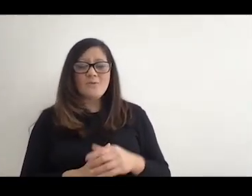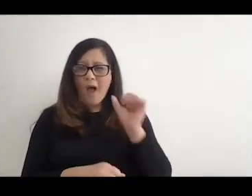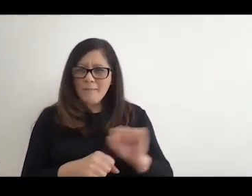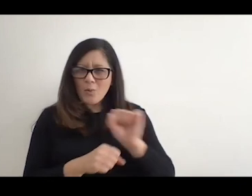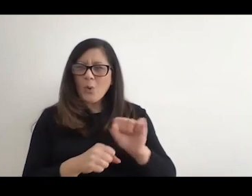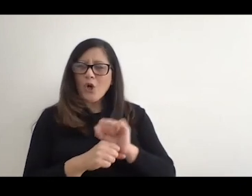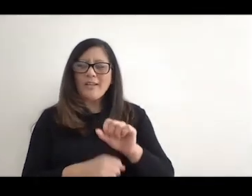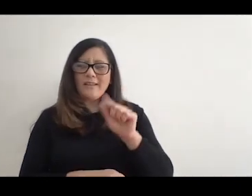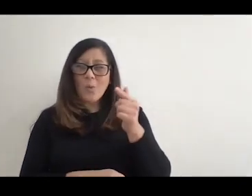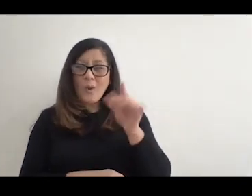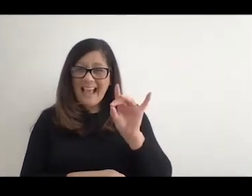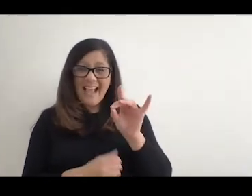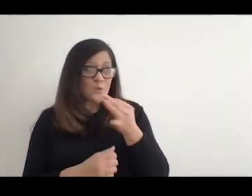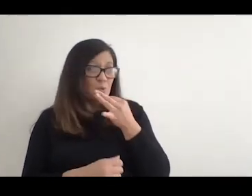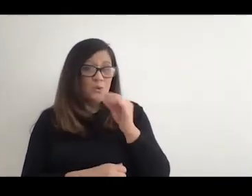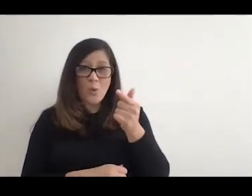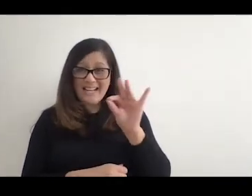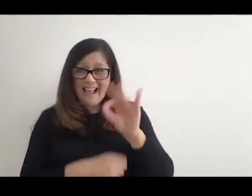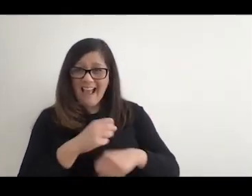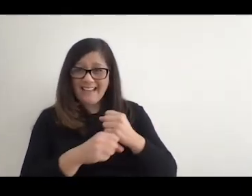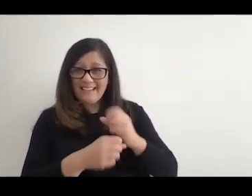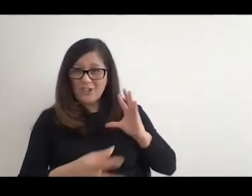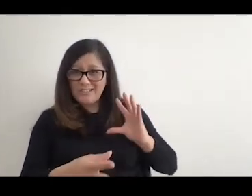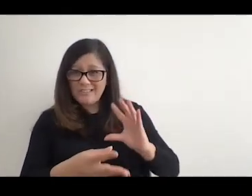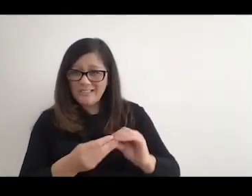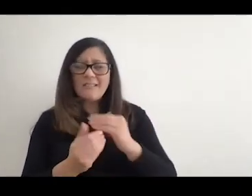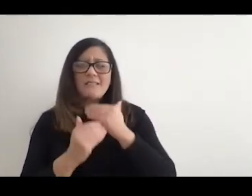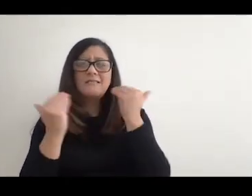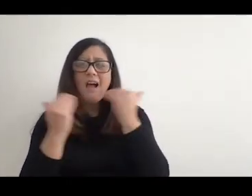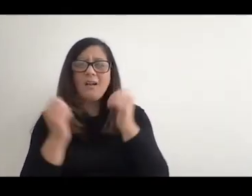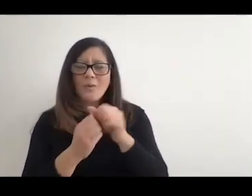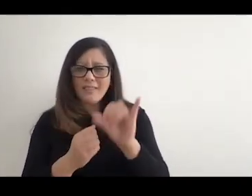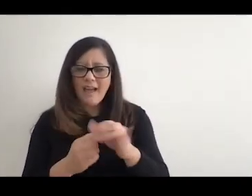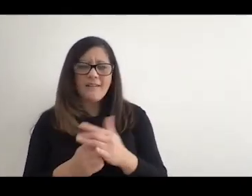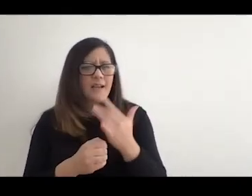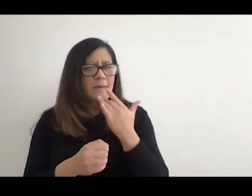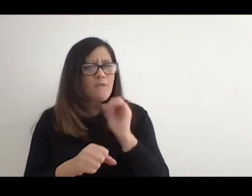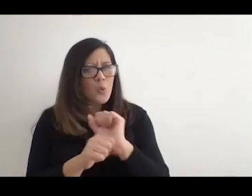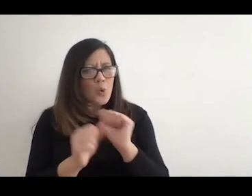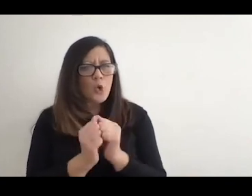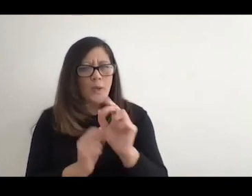Value of designing with disability in mind from the beginning.